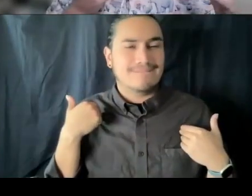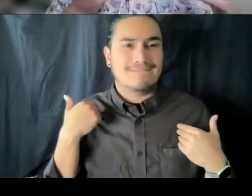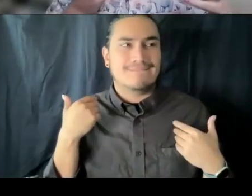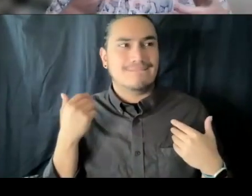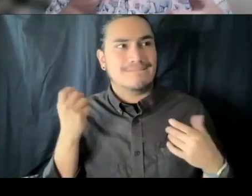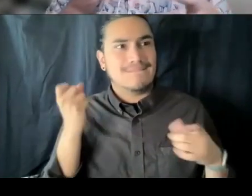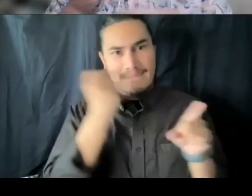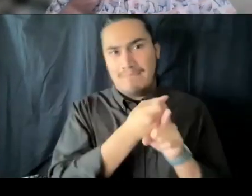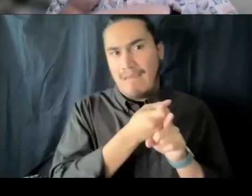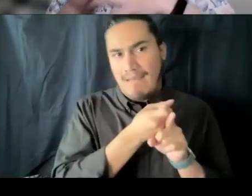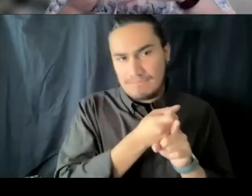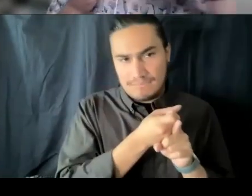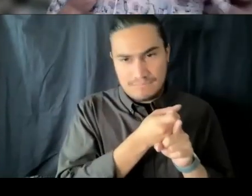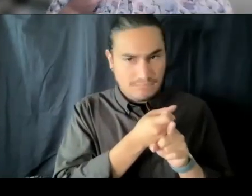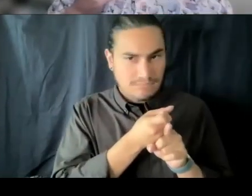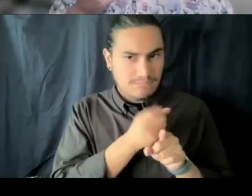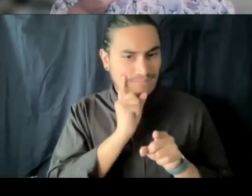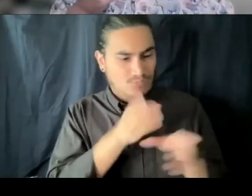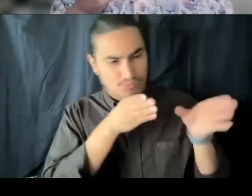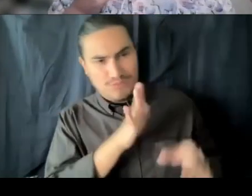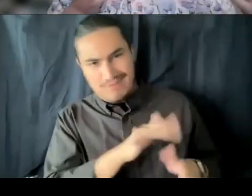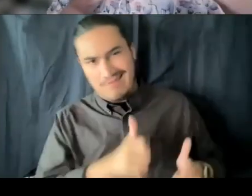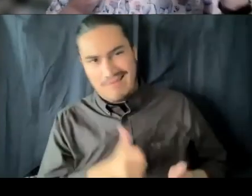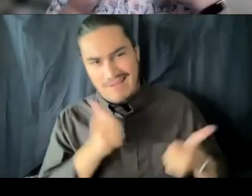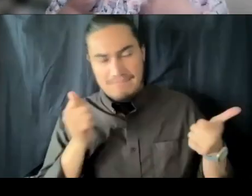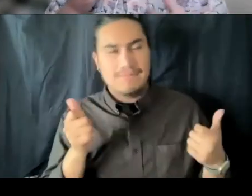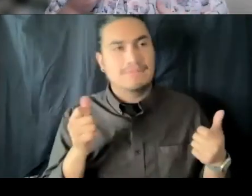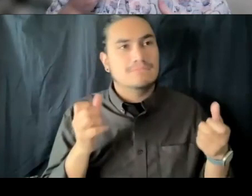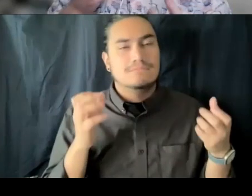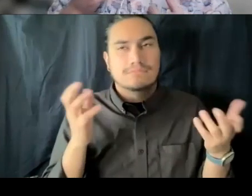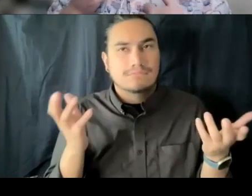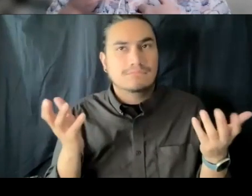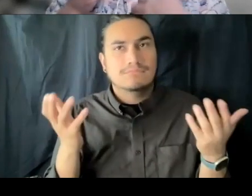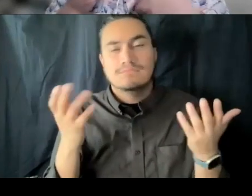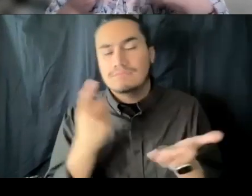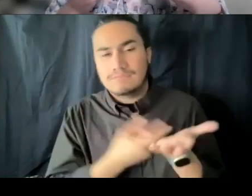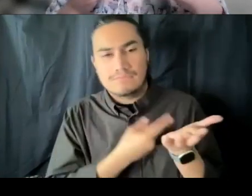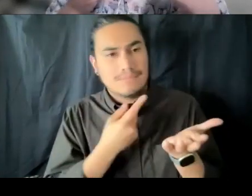And again, it's gonna vary widely, and some people who have experienced trauma